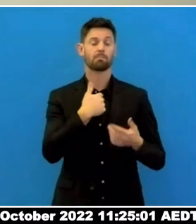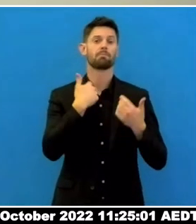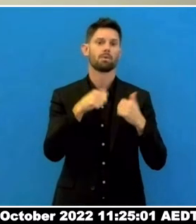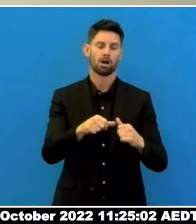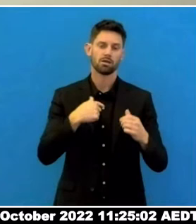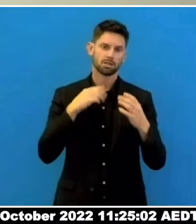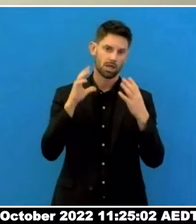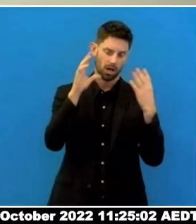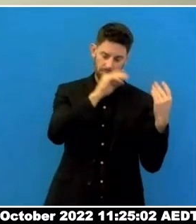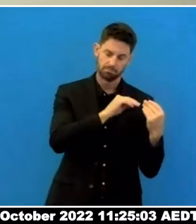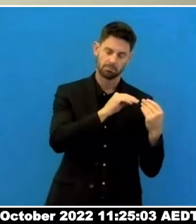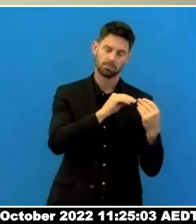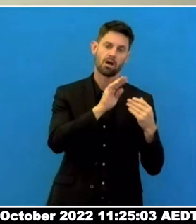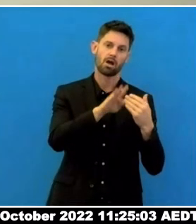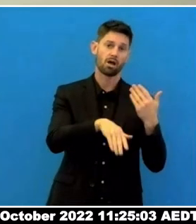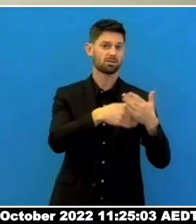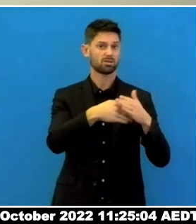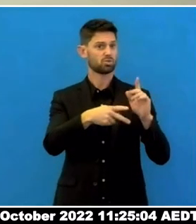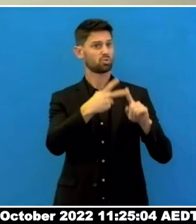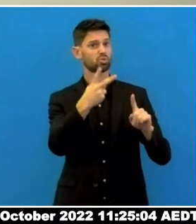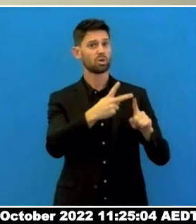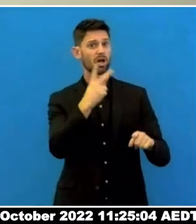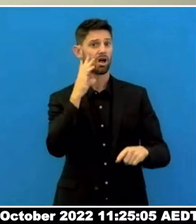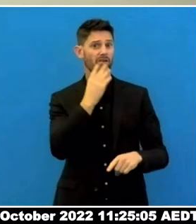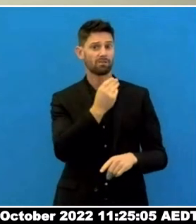After I wake up, I pray and have some food.